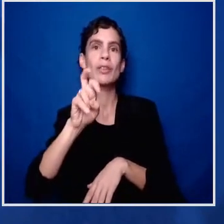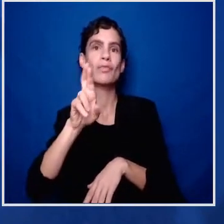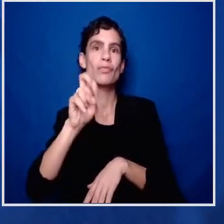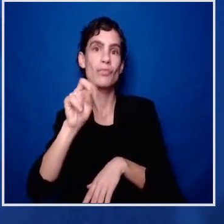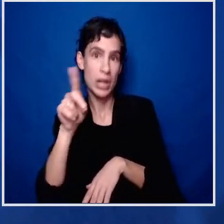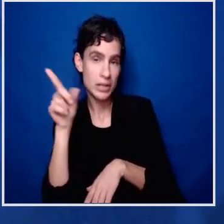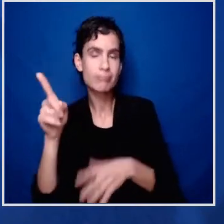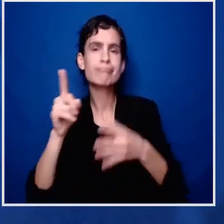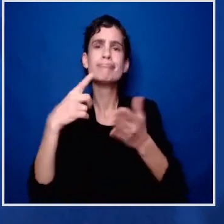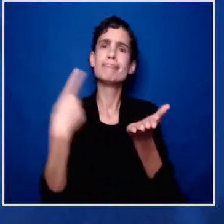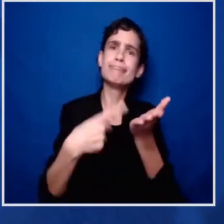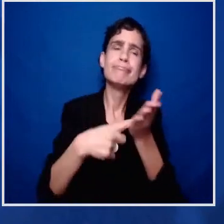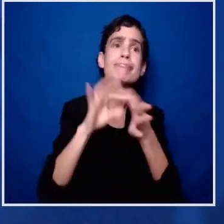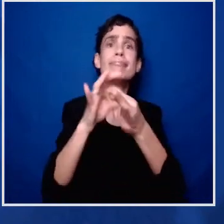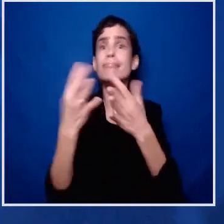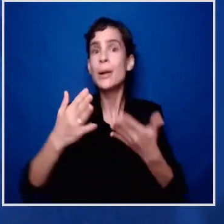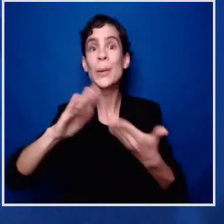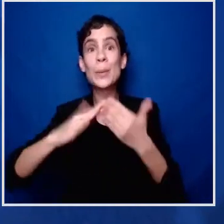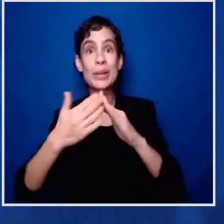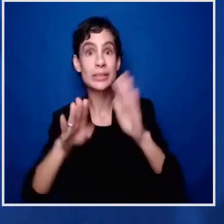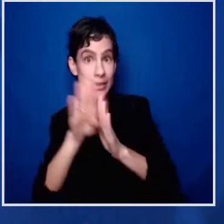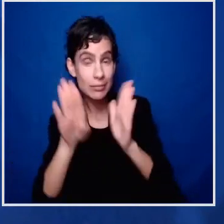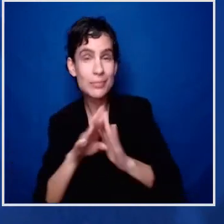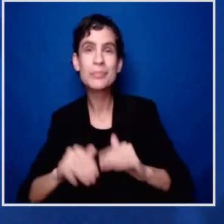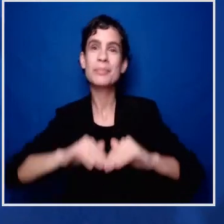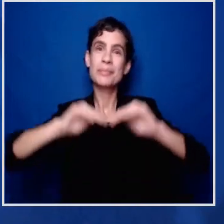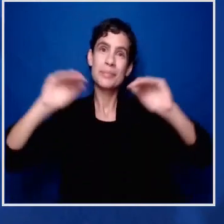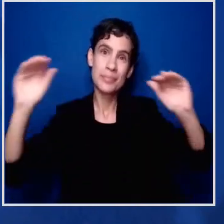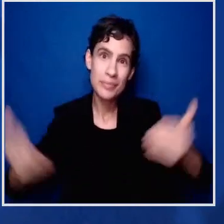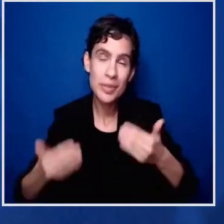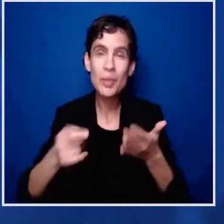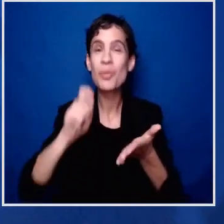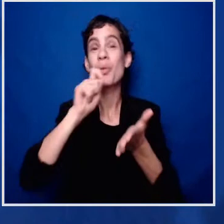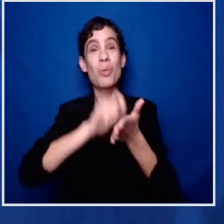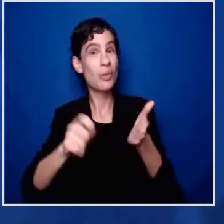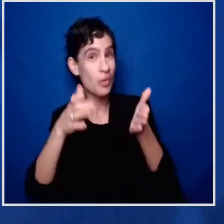USES THE PULPIT TO TALK TO THE CONGREGATION ABOUT COMMUNITY ORGANIZING AND HAS LED